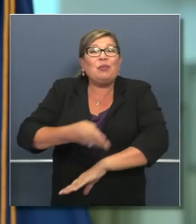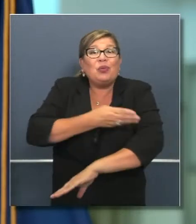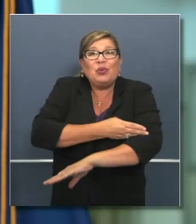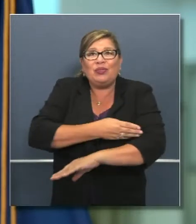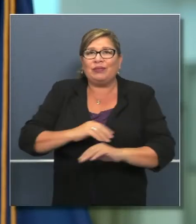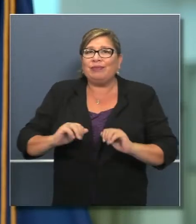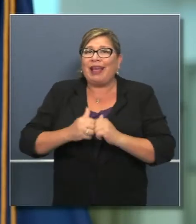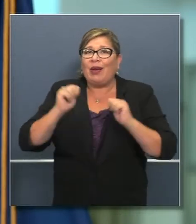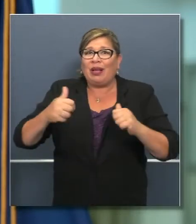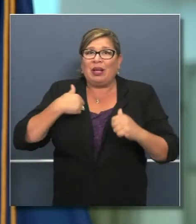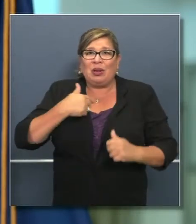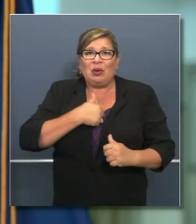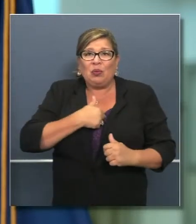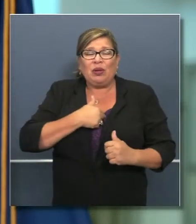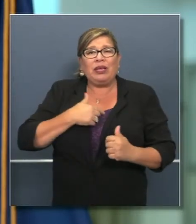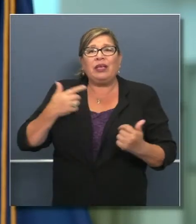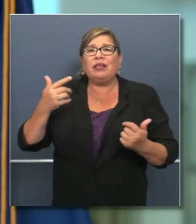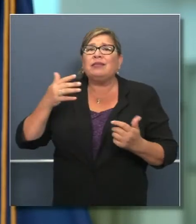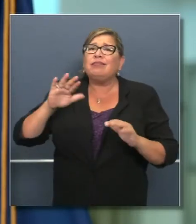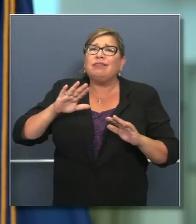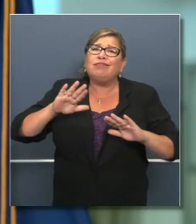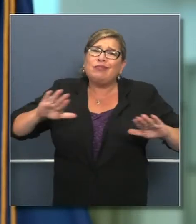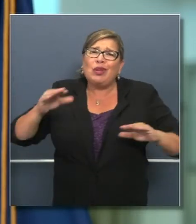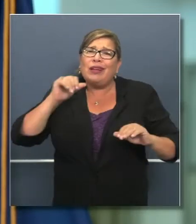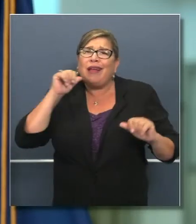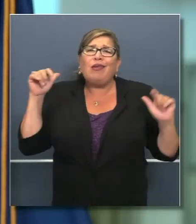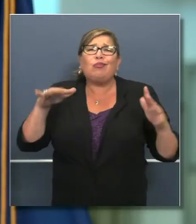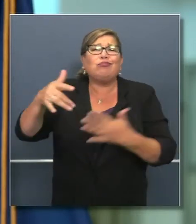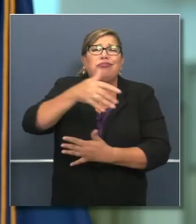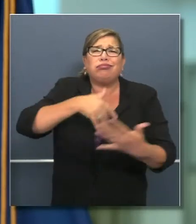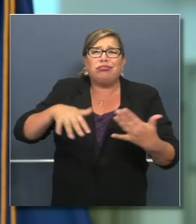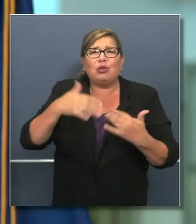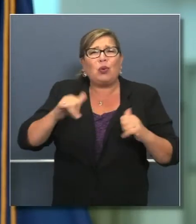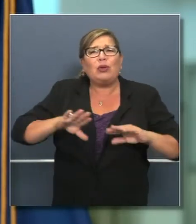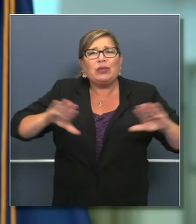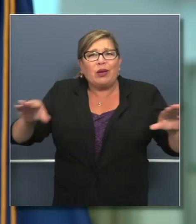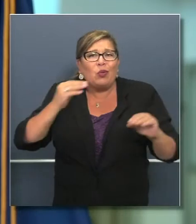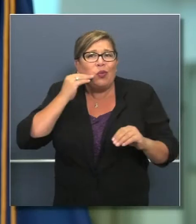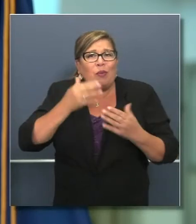distancing and physical distancing taking even more account and responsibilities as individuals